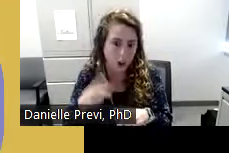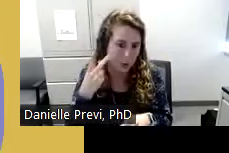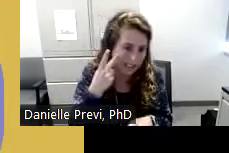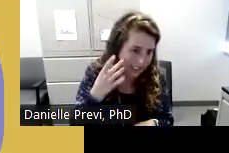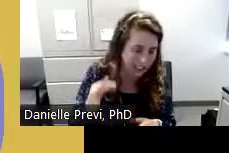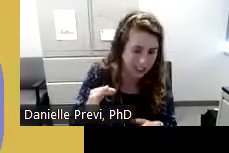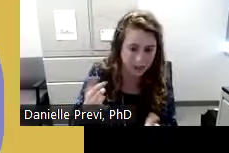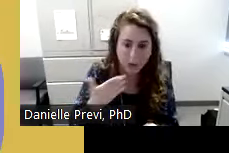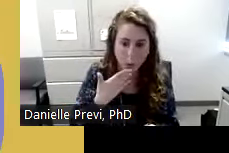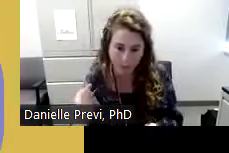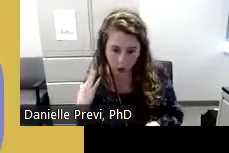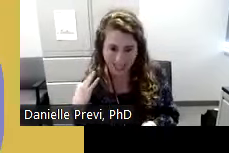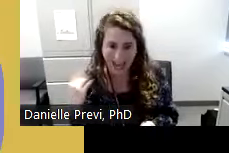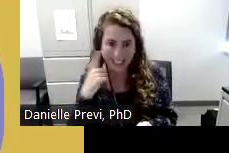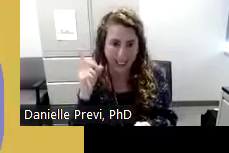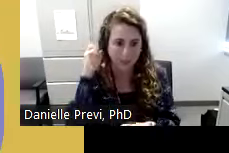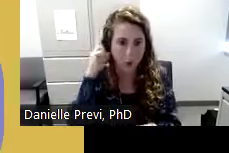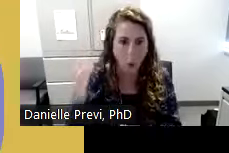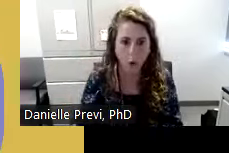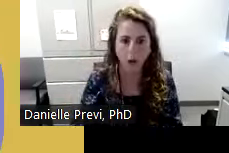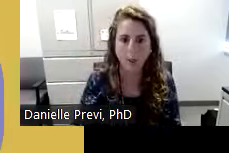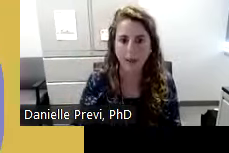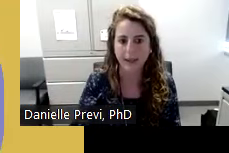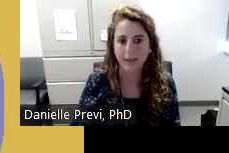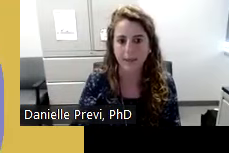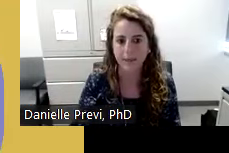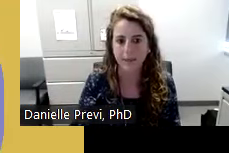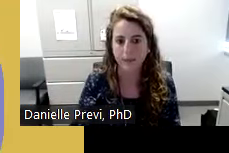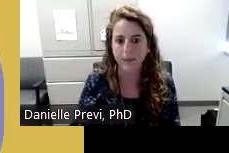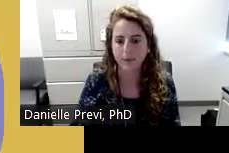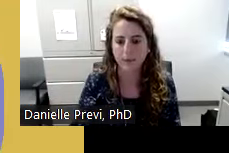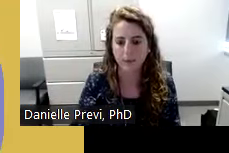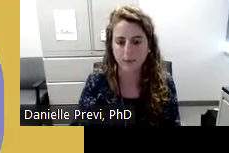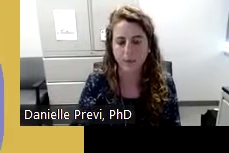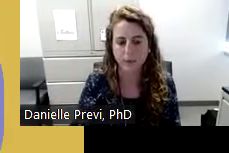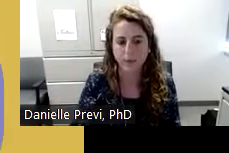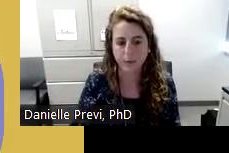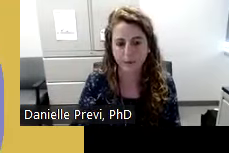the hearing aid is on, for example, to see if they would be a good candidate for a cochlear implant.